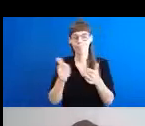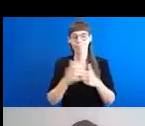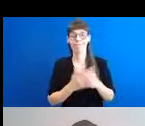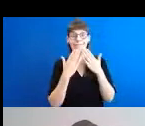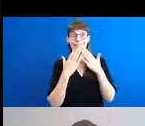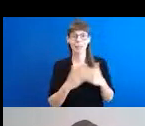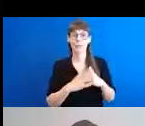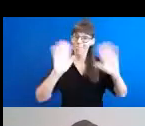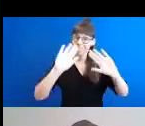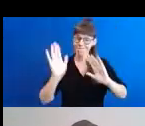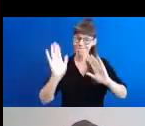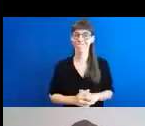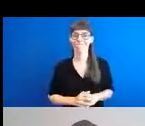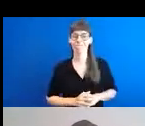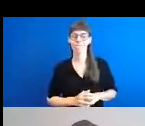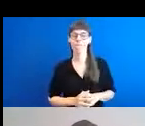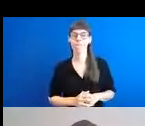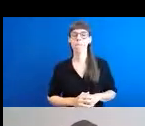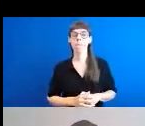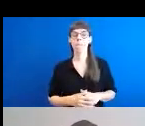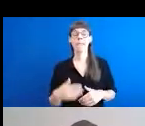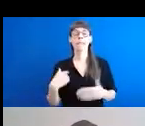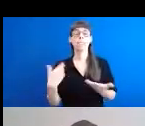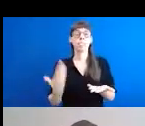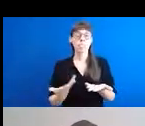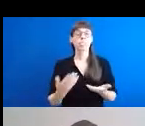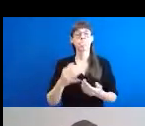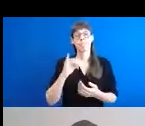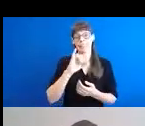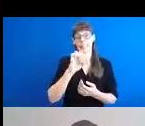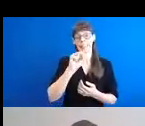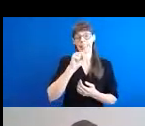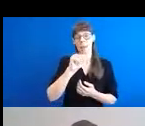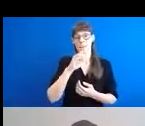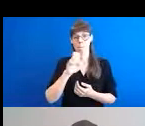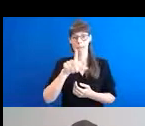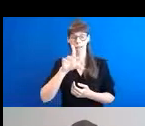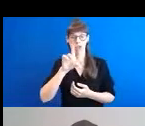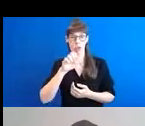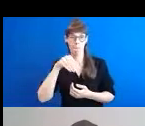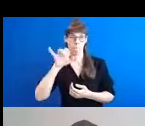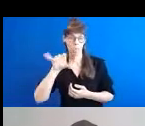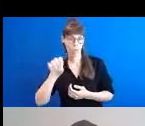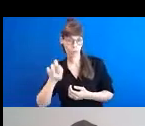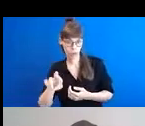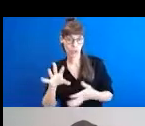yours. >> ISABELLE DE MUYSER BOUCHER: Thank you, Elham, can you hear me. >> ELHAM YOUSSEFIAN: Yes.